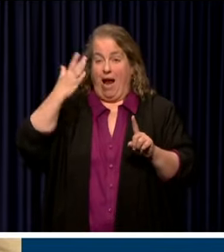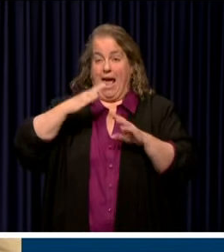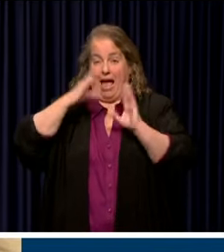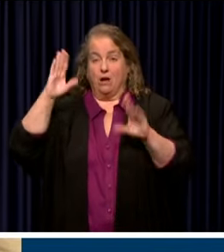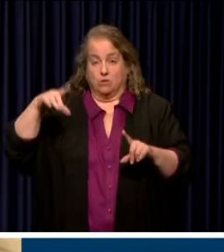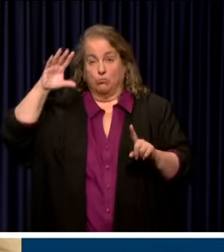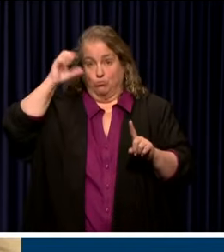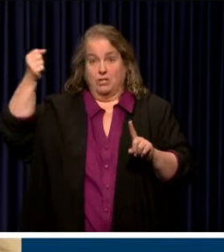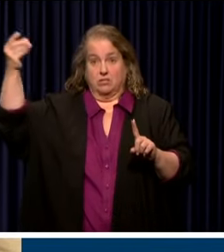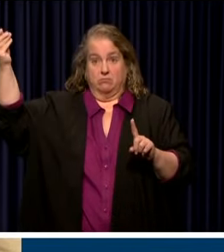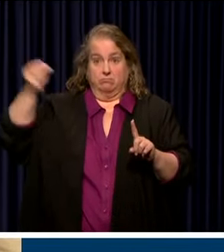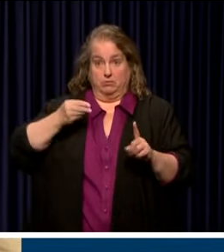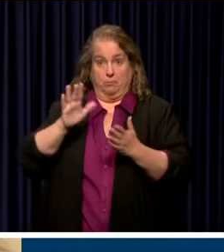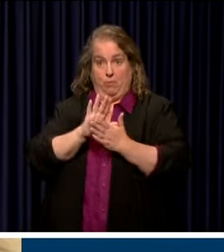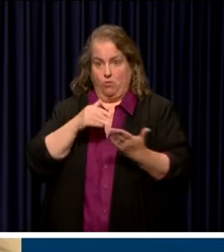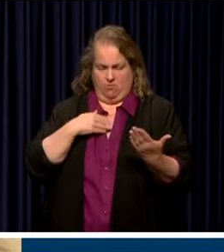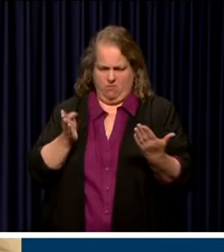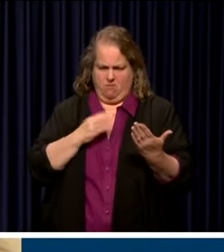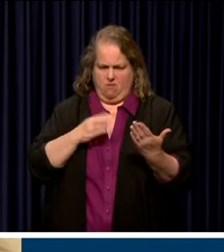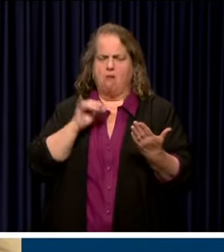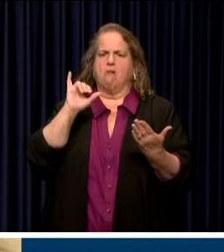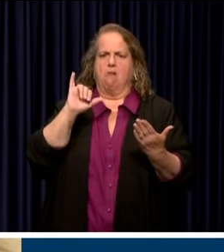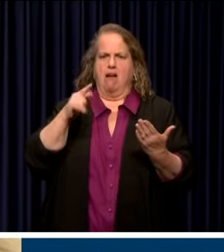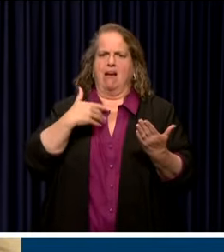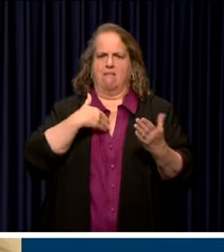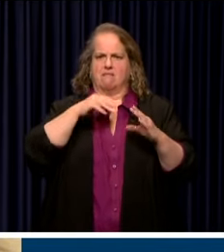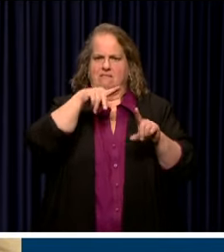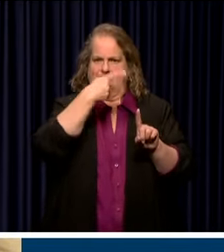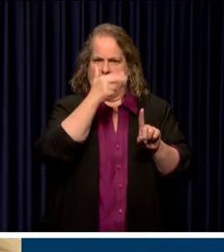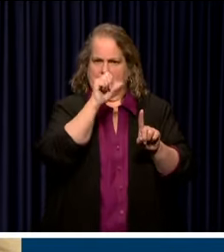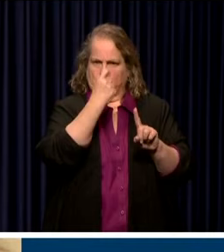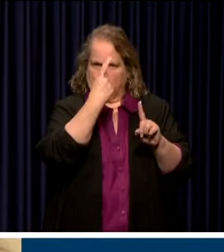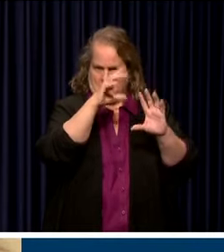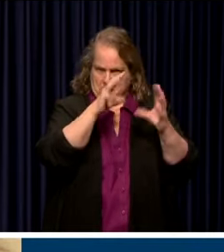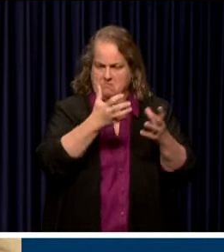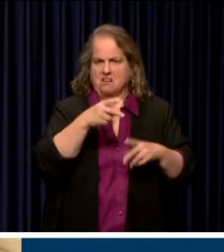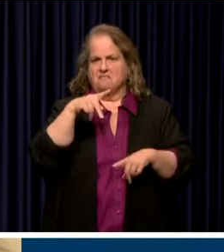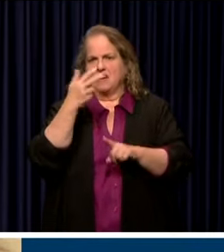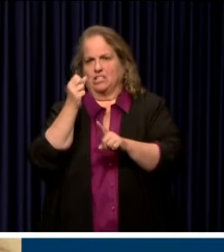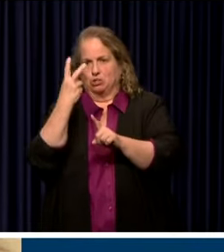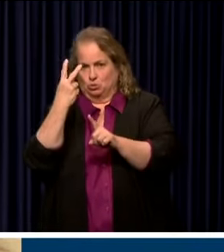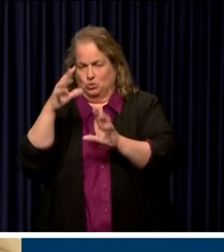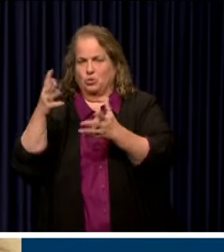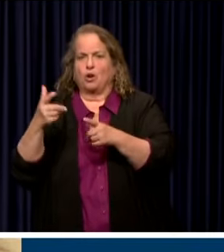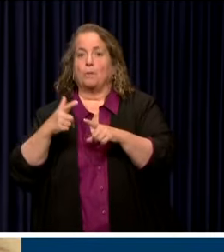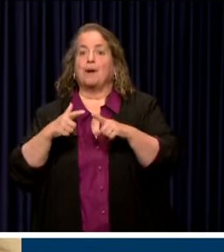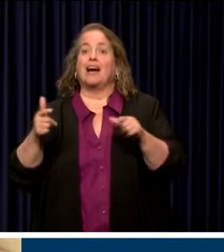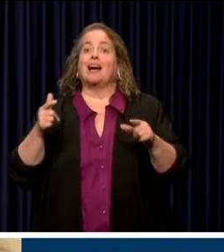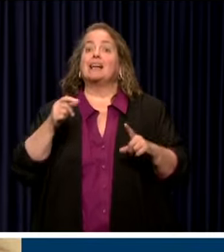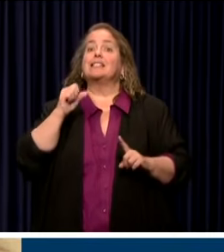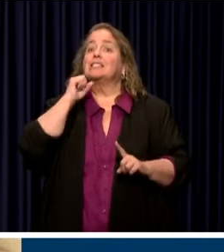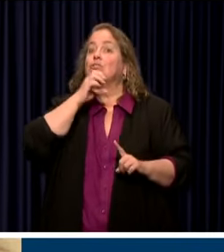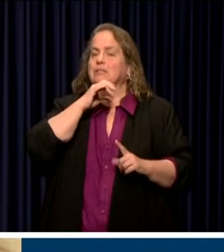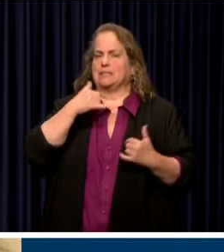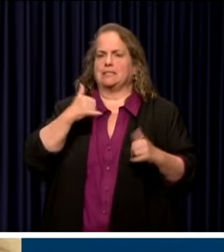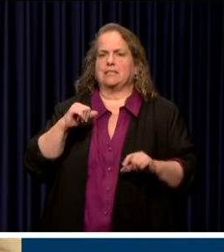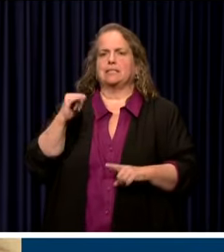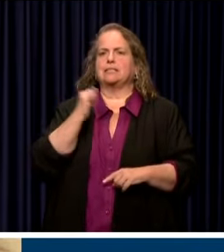BUT WE HAVE THINGS LIKE THE FATHER-DAUGHTER DANCES THAT PEOPLE WERE LOOKING FORWARD TO. MY DAUGHTER HAD A RECITAL.